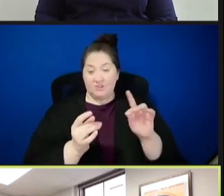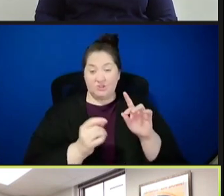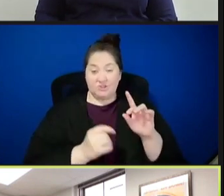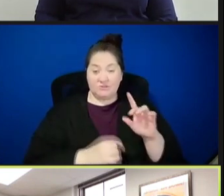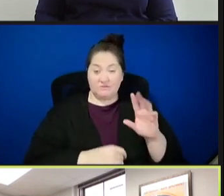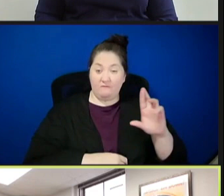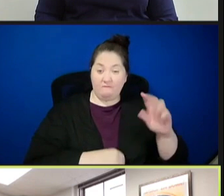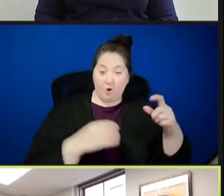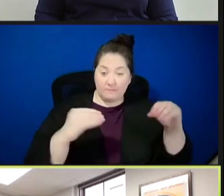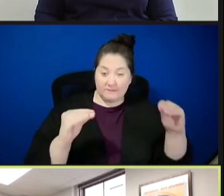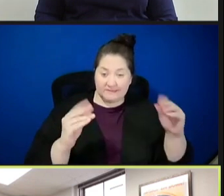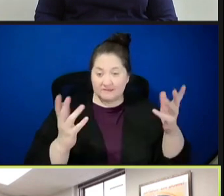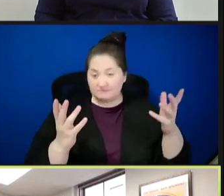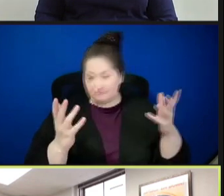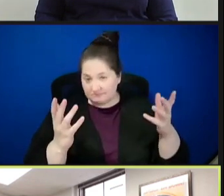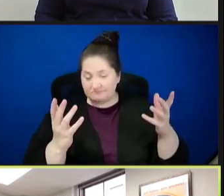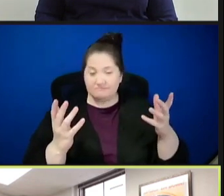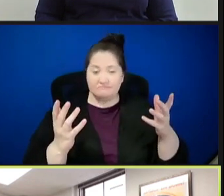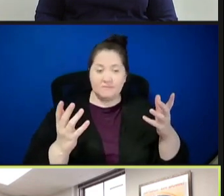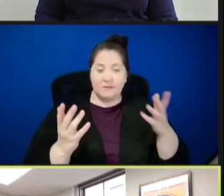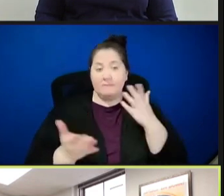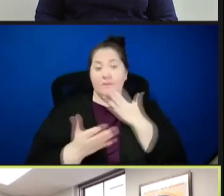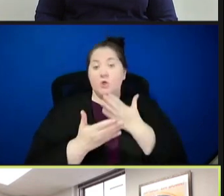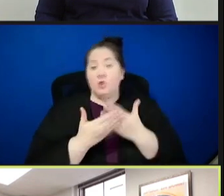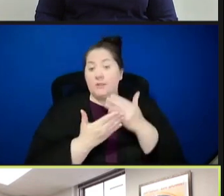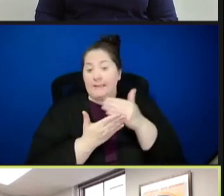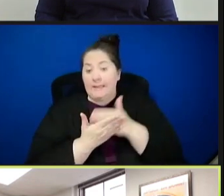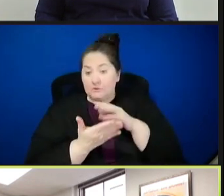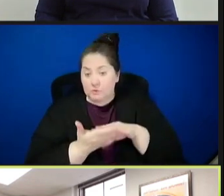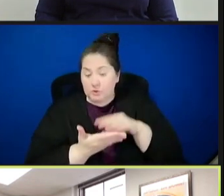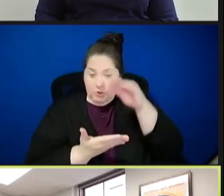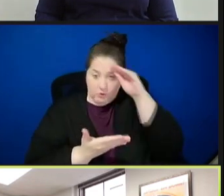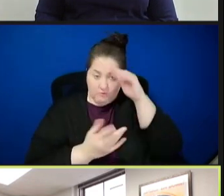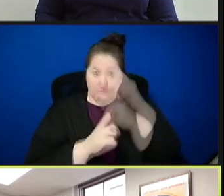and that might be one of the good lessons that we learned from the pandemic is that